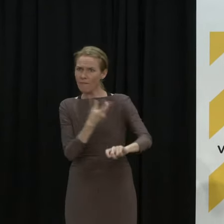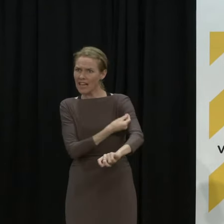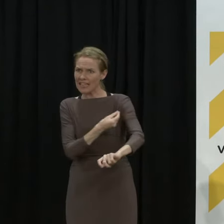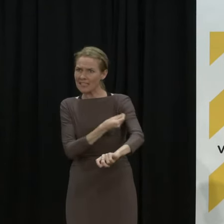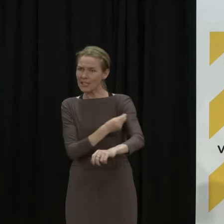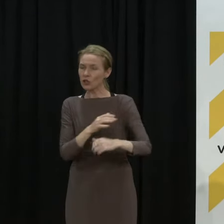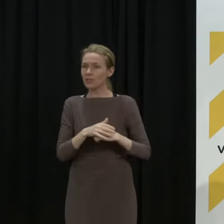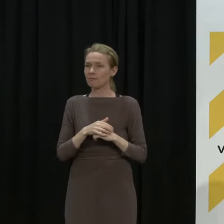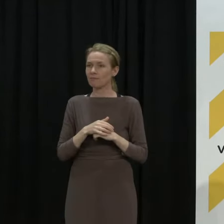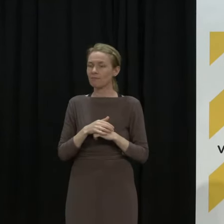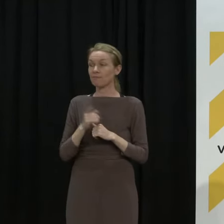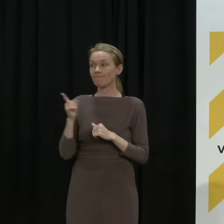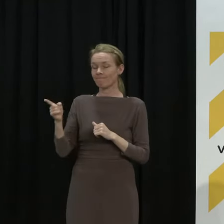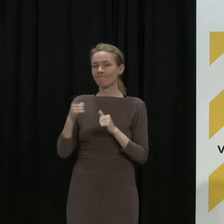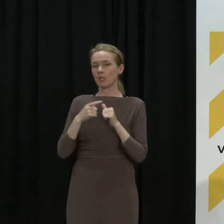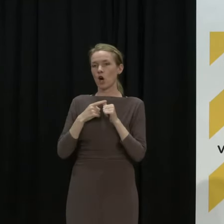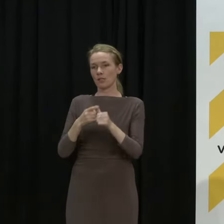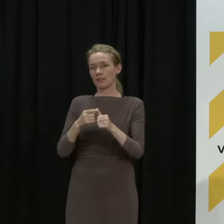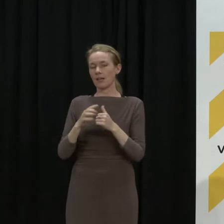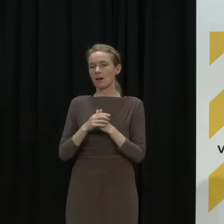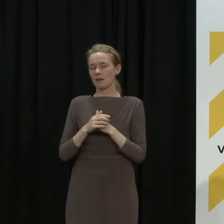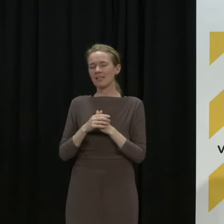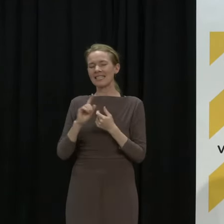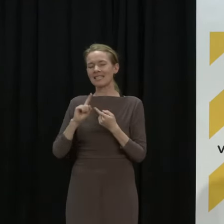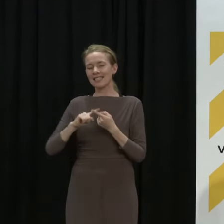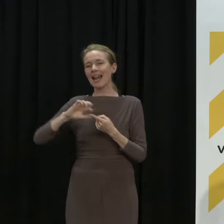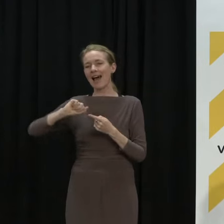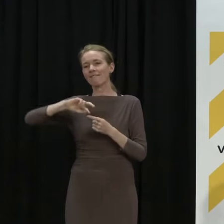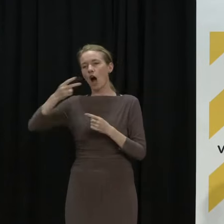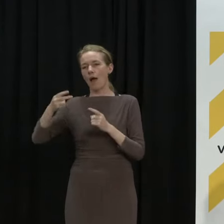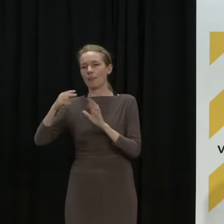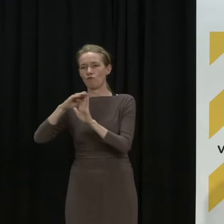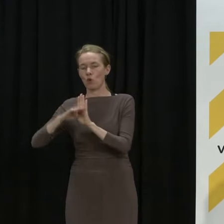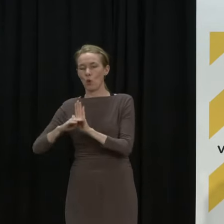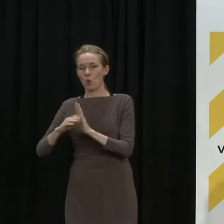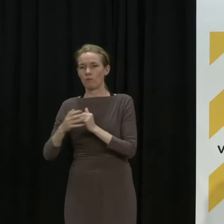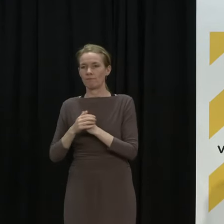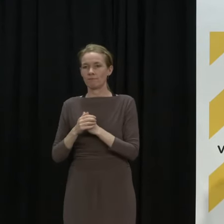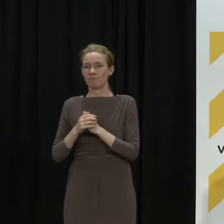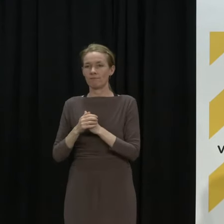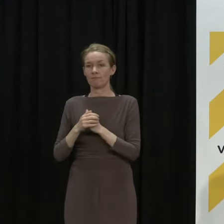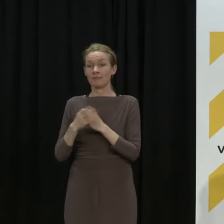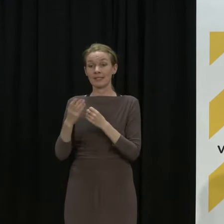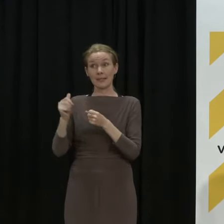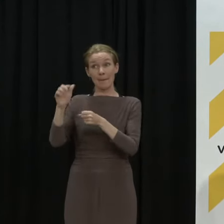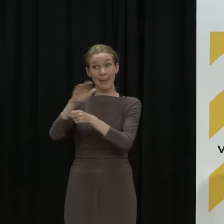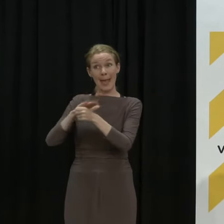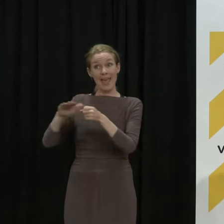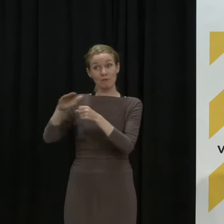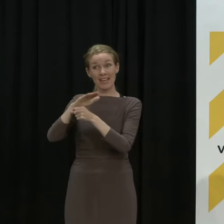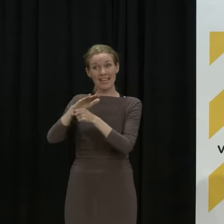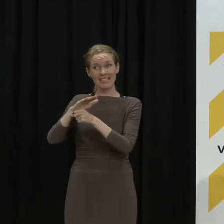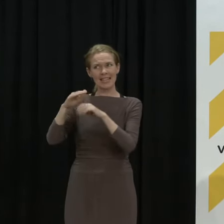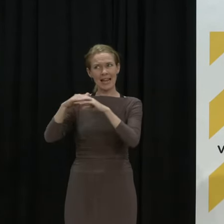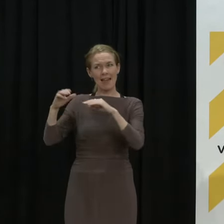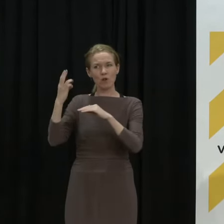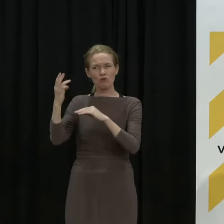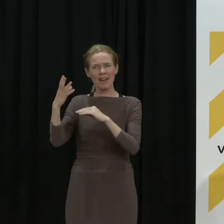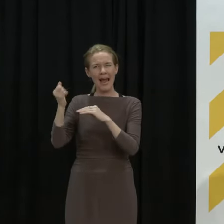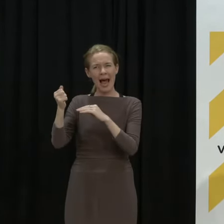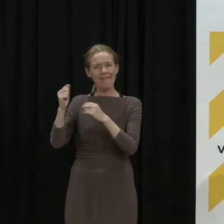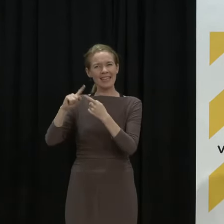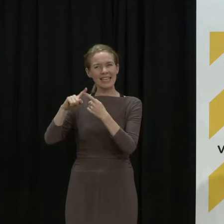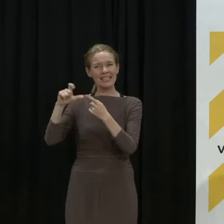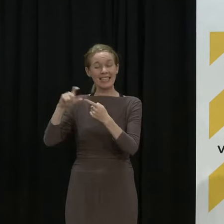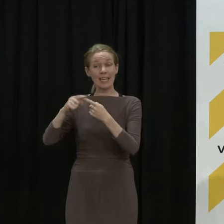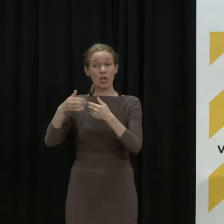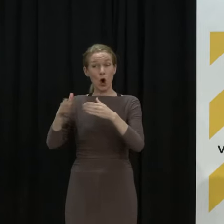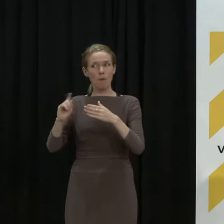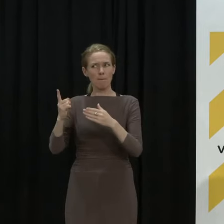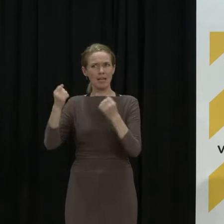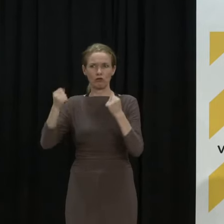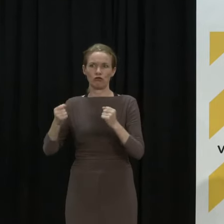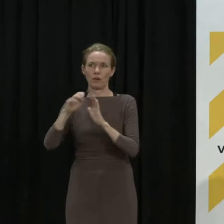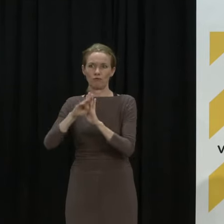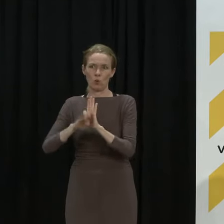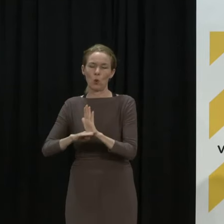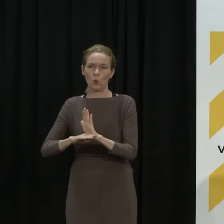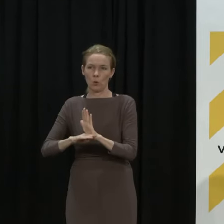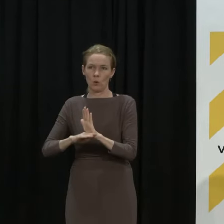parents had no idea of the